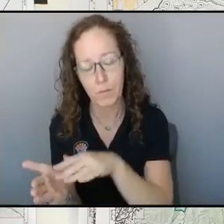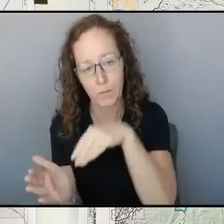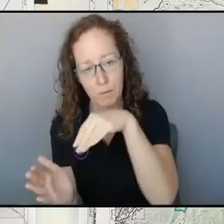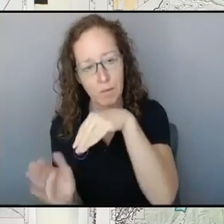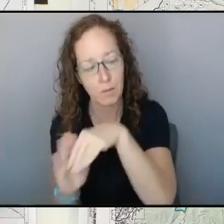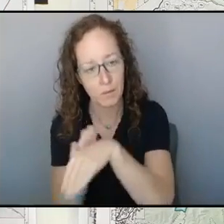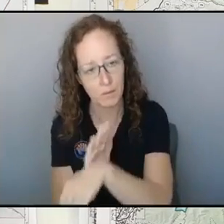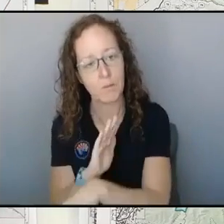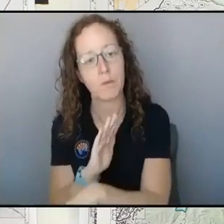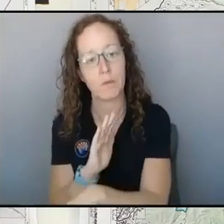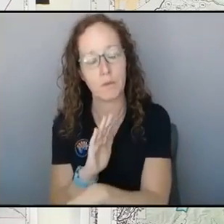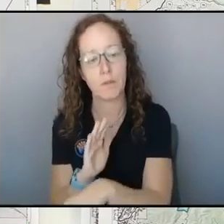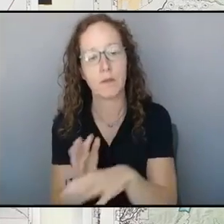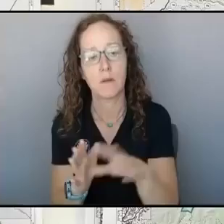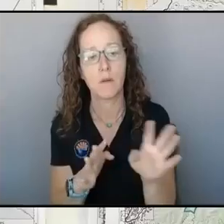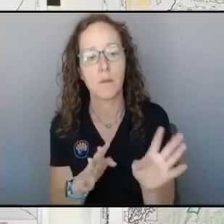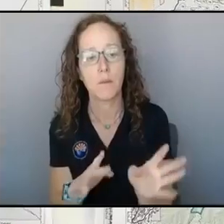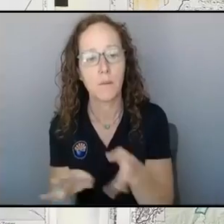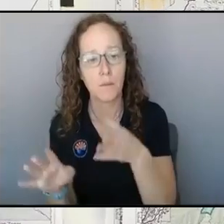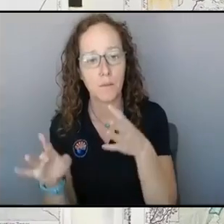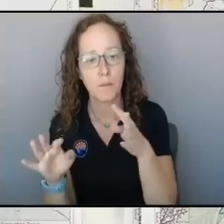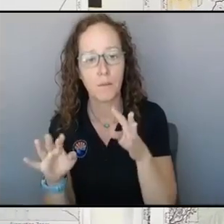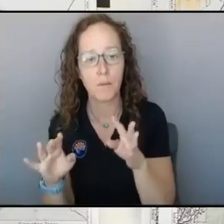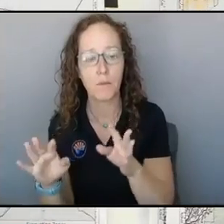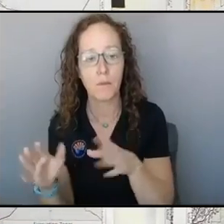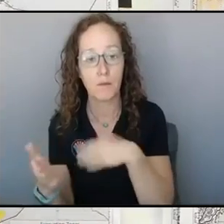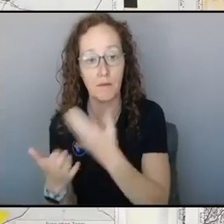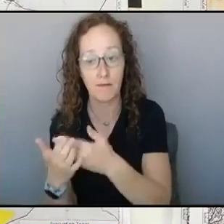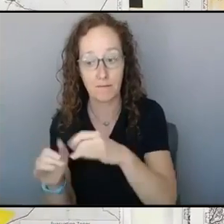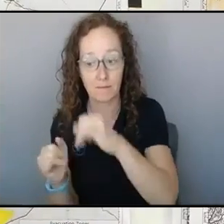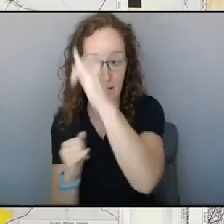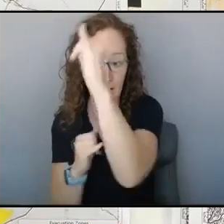actually got into the western portion of the fire perimeter